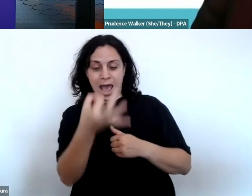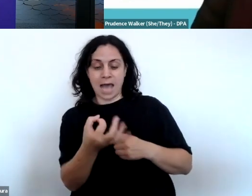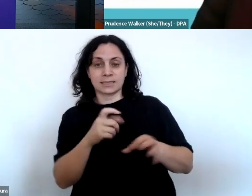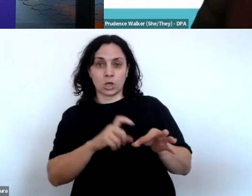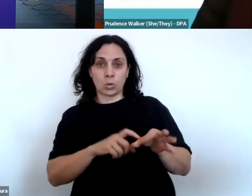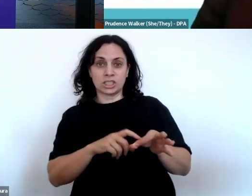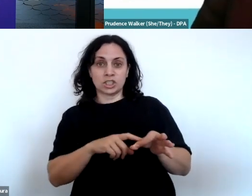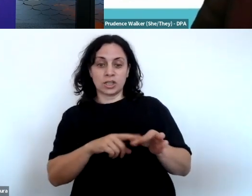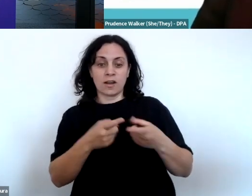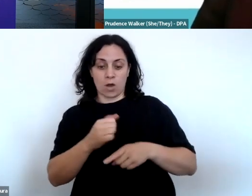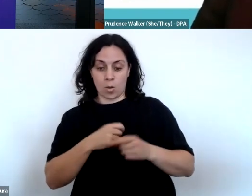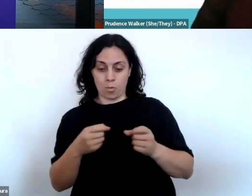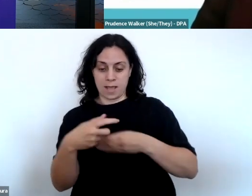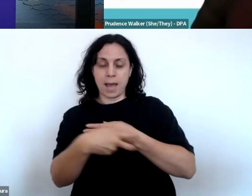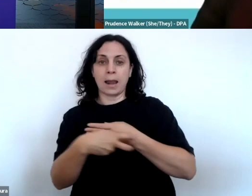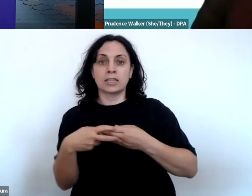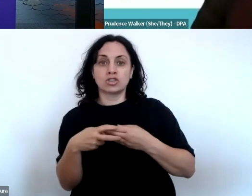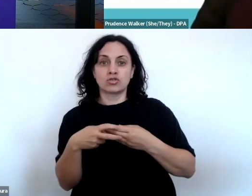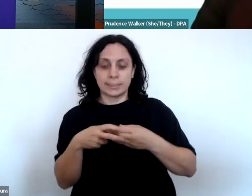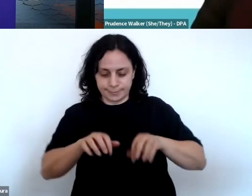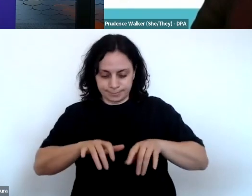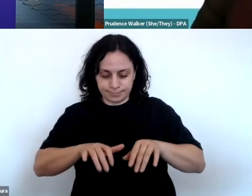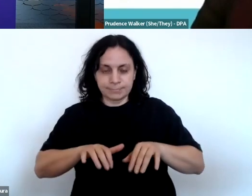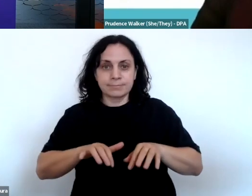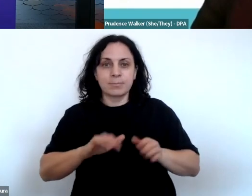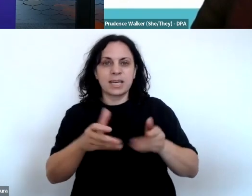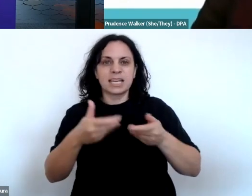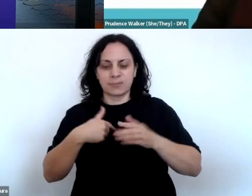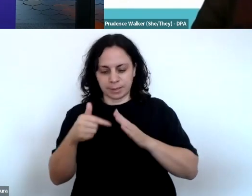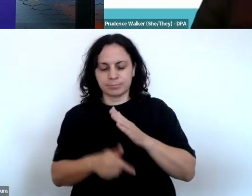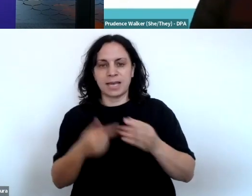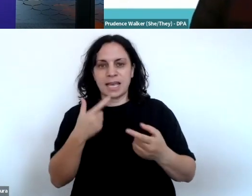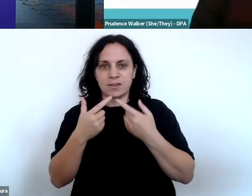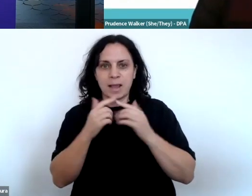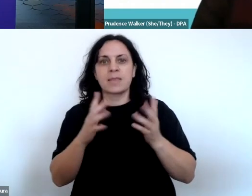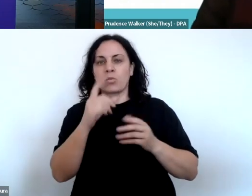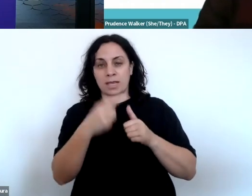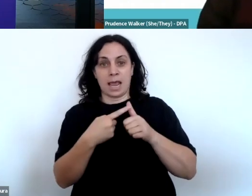we could, with a bit more specificity, we could probably answer that a bit more fully. Yeah Okay.